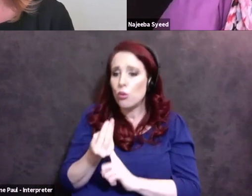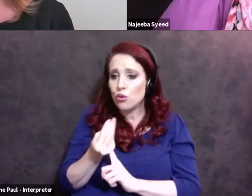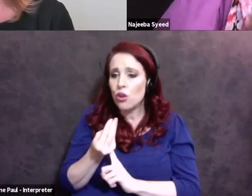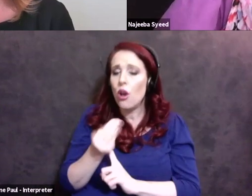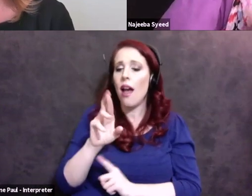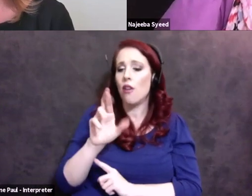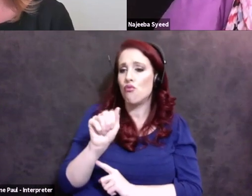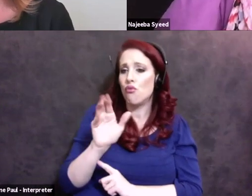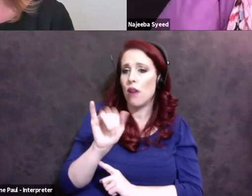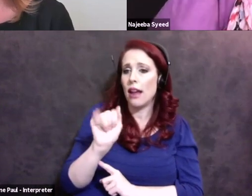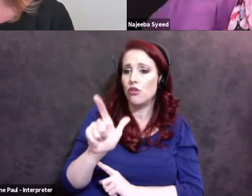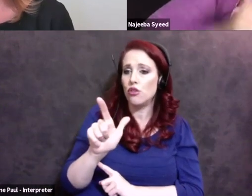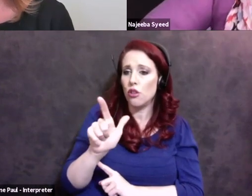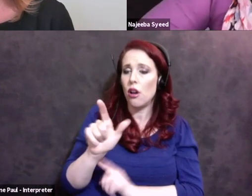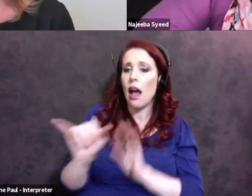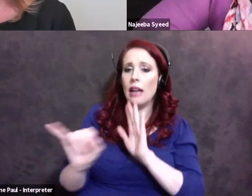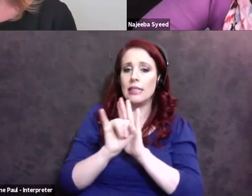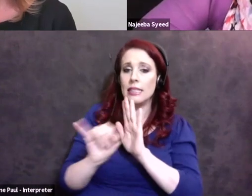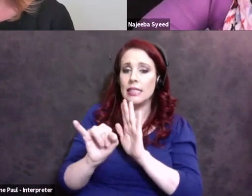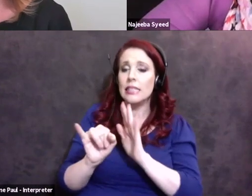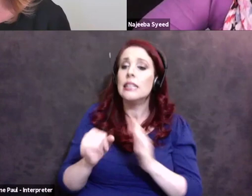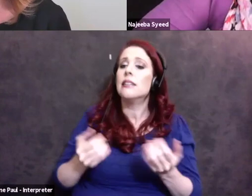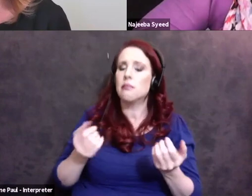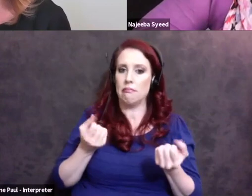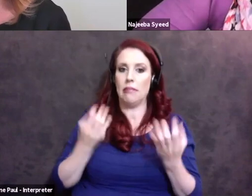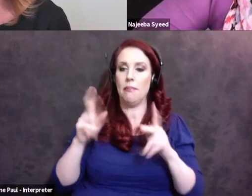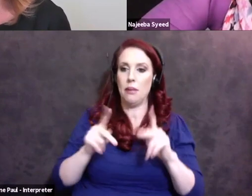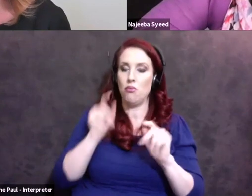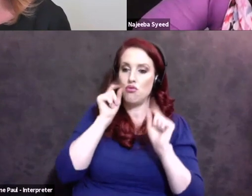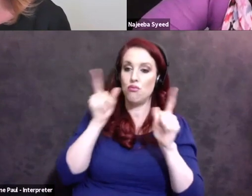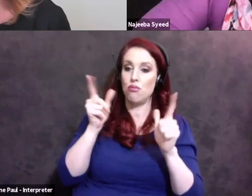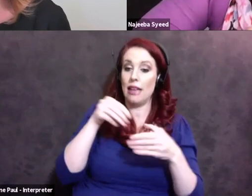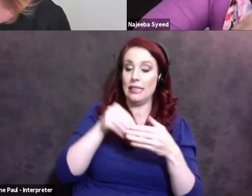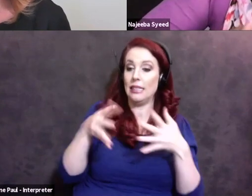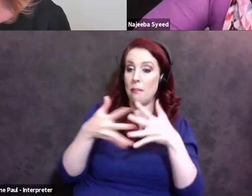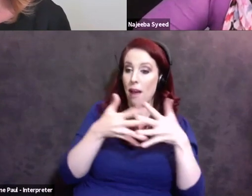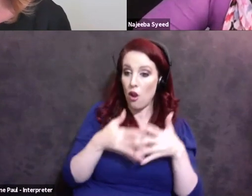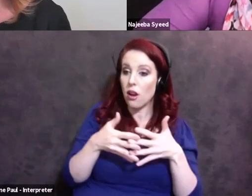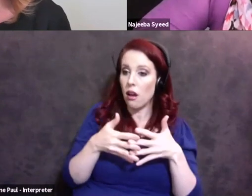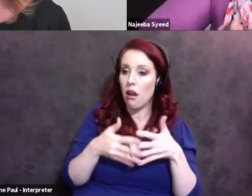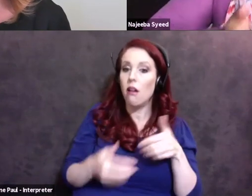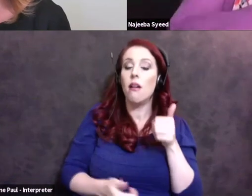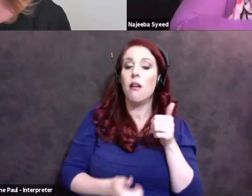One of the things that surprises a lot of folks is that the in the United States the majority of Arabs are actually Christian.